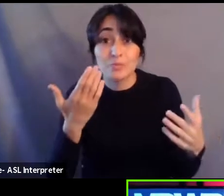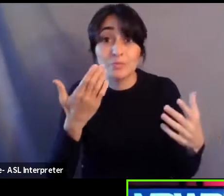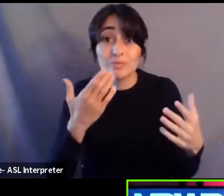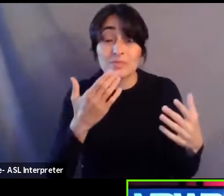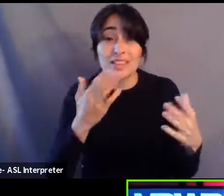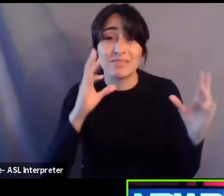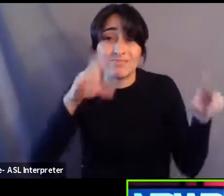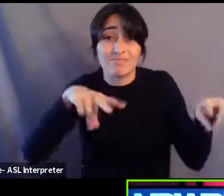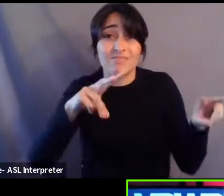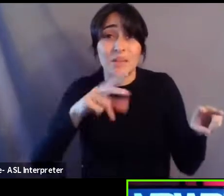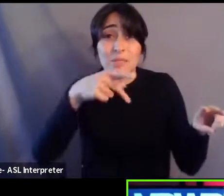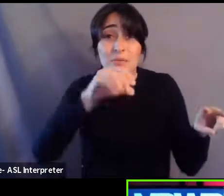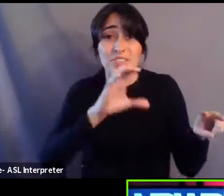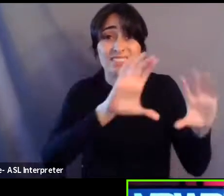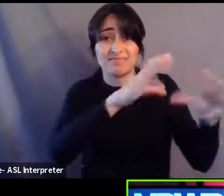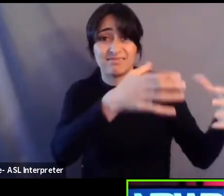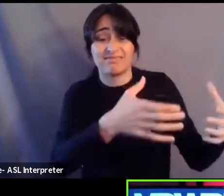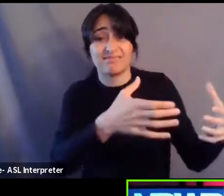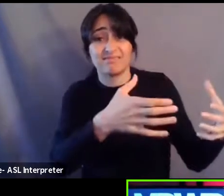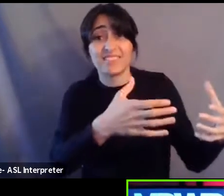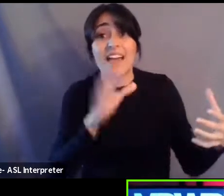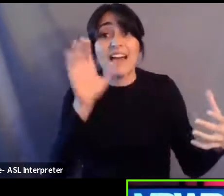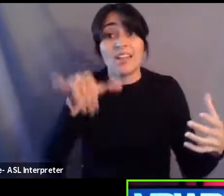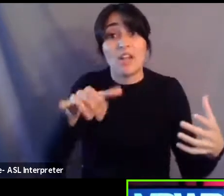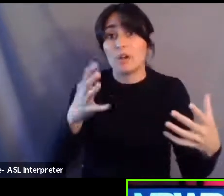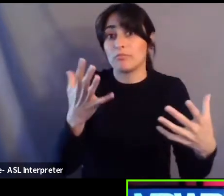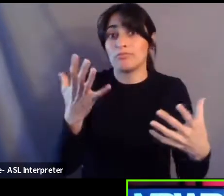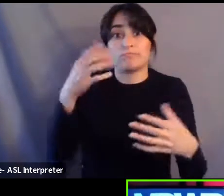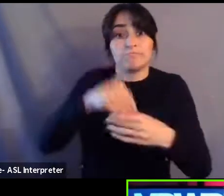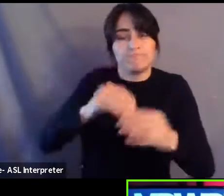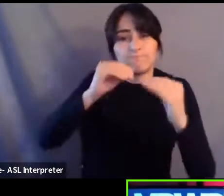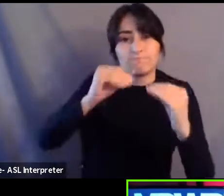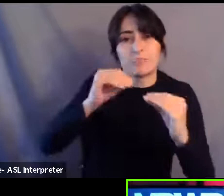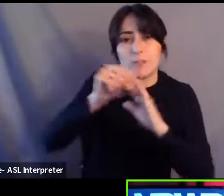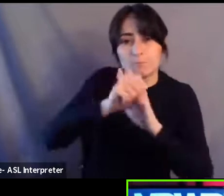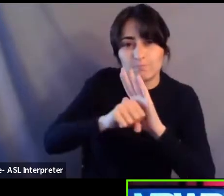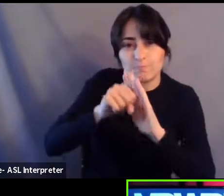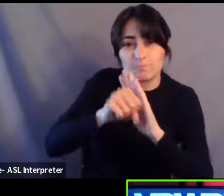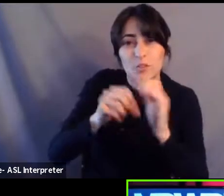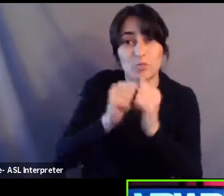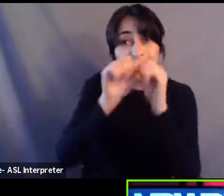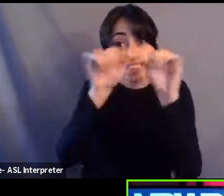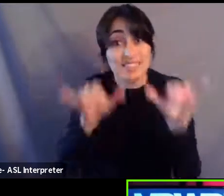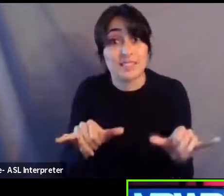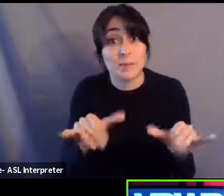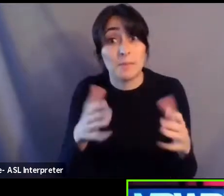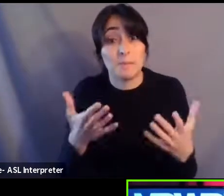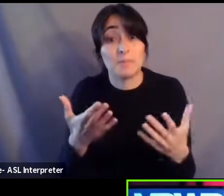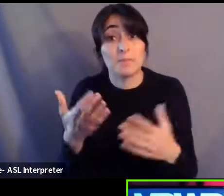They have been indoctrinated in the system. That's what I was saying earlier my own internal racism